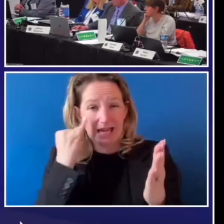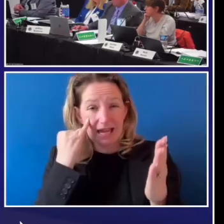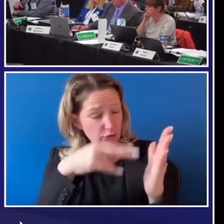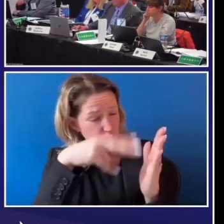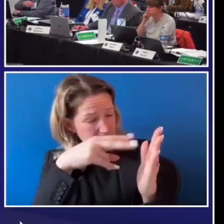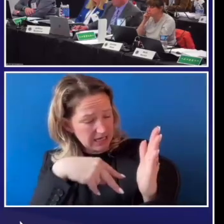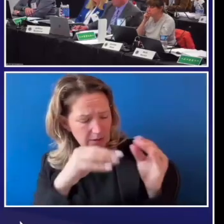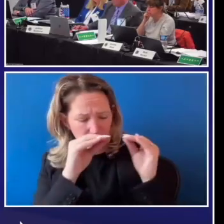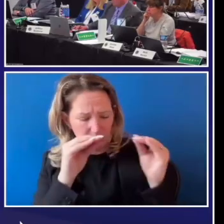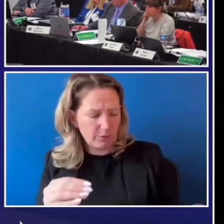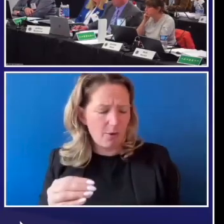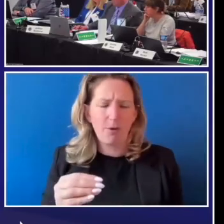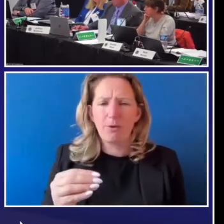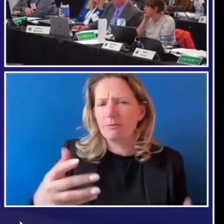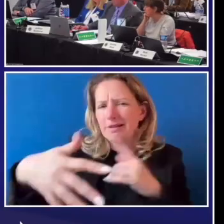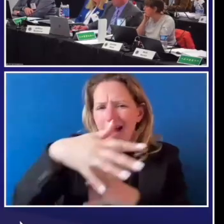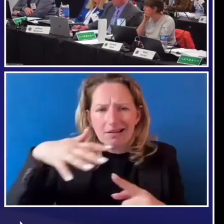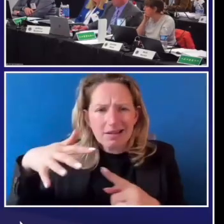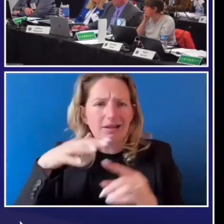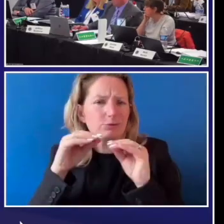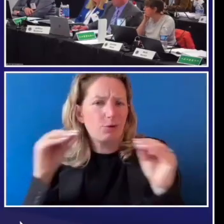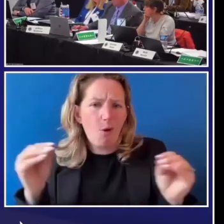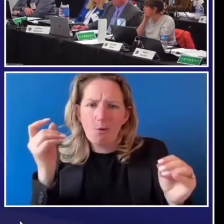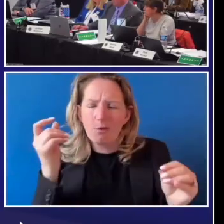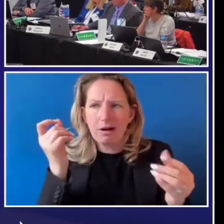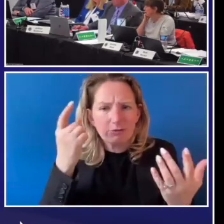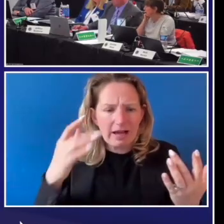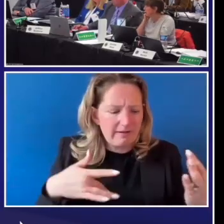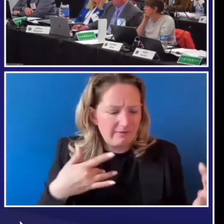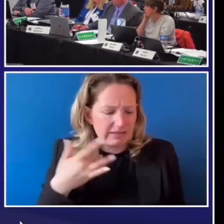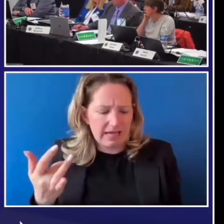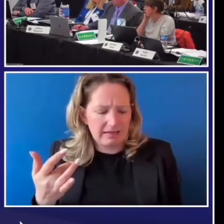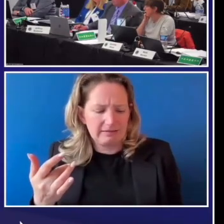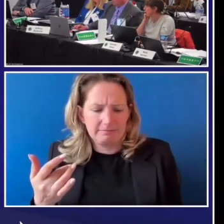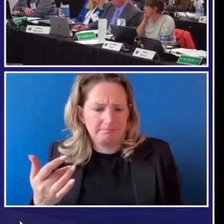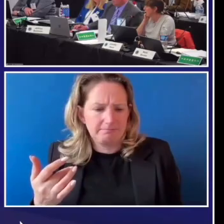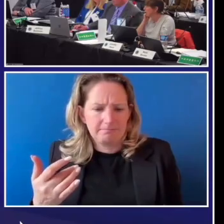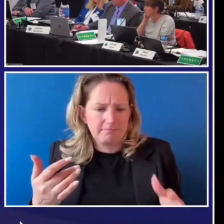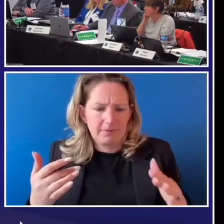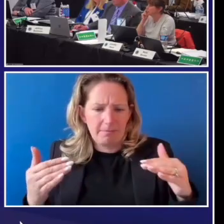It feels like a questioning of peer review. And I will,